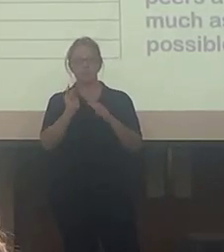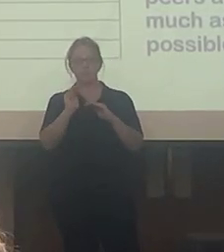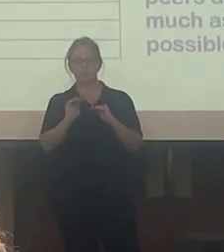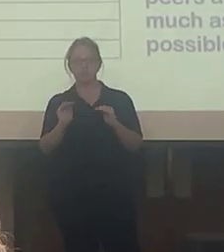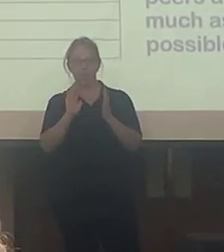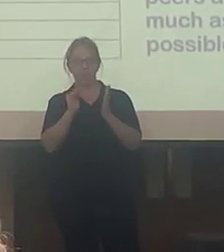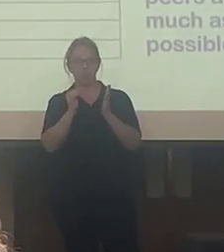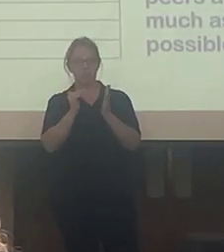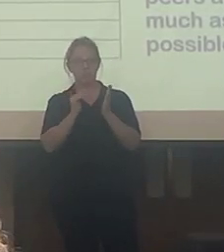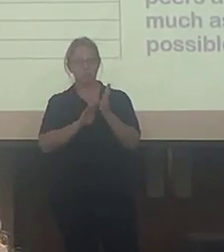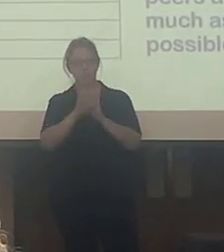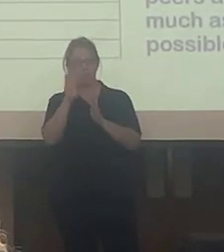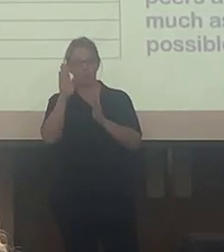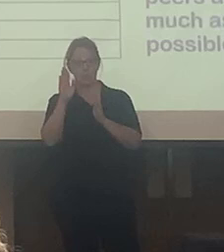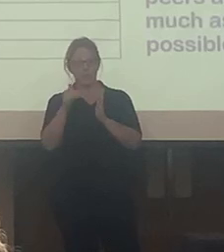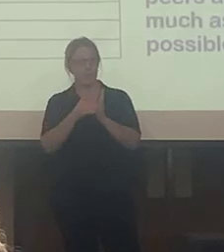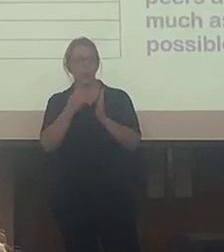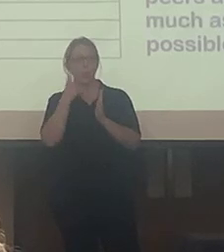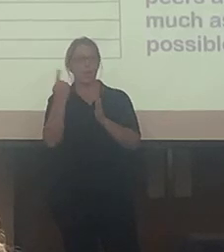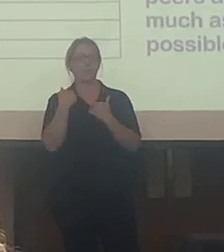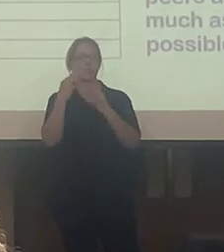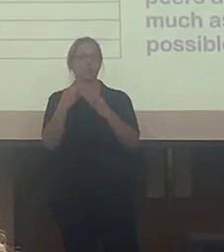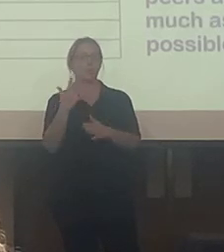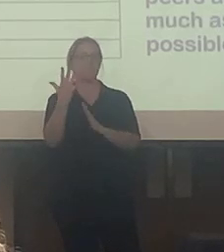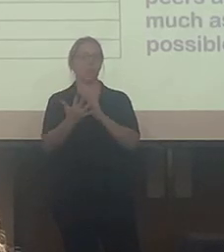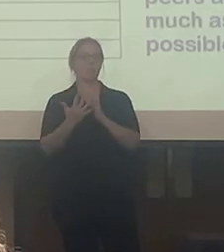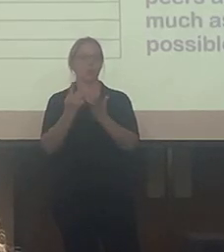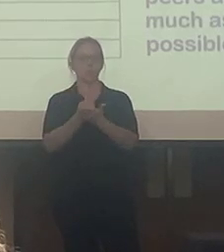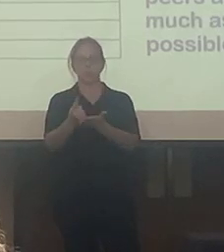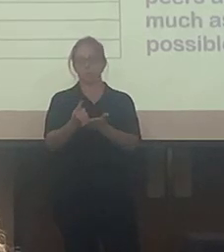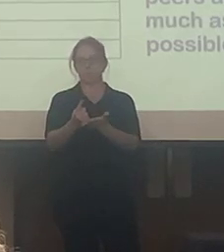says we only have an interference available five hours a week so that you know we can only afford